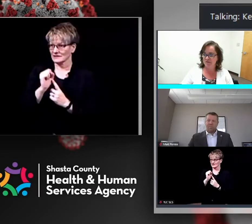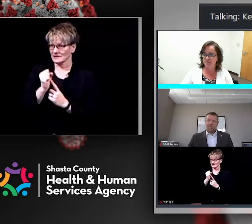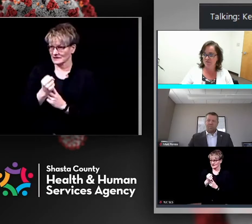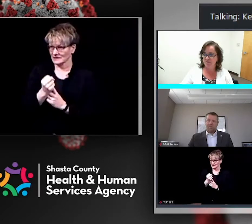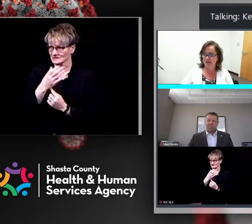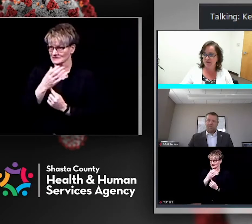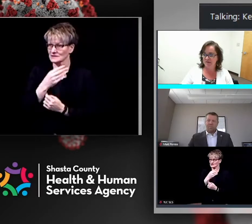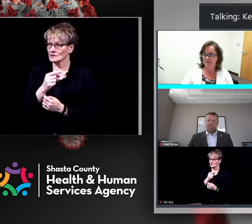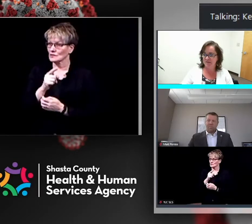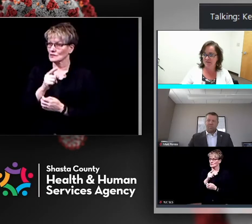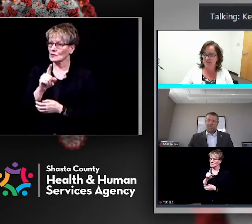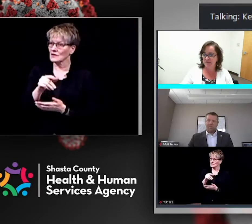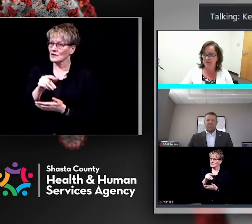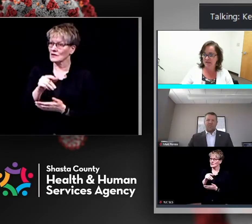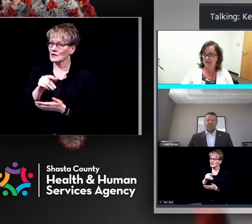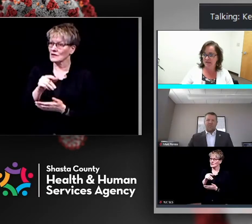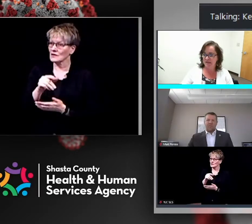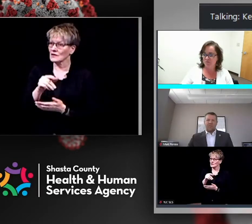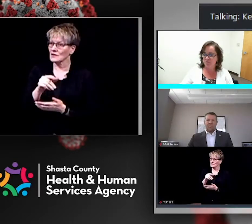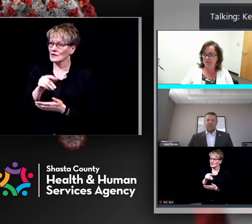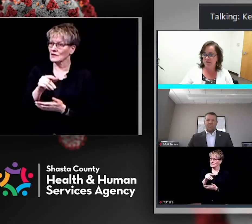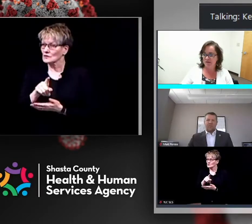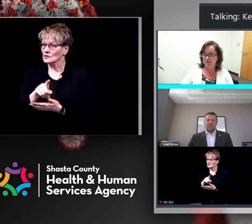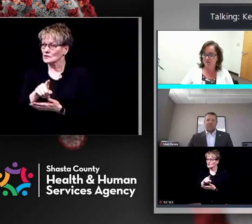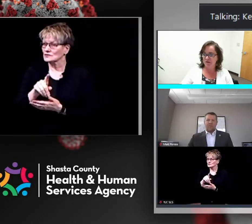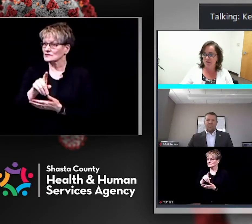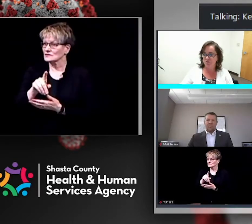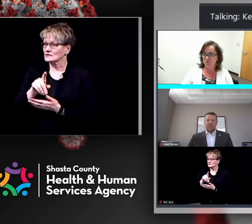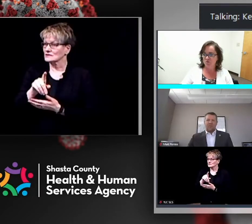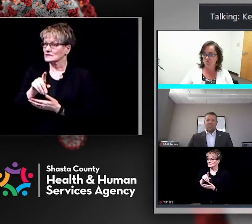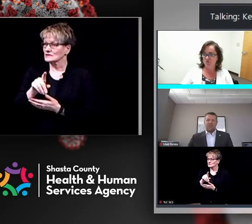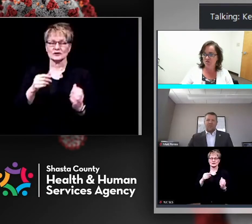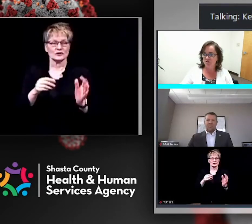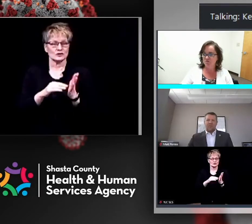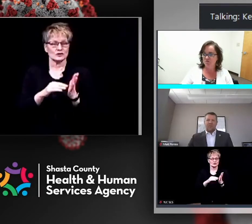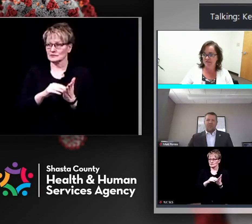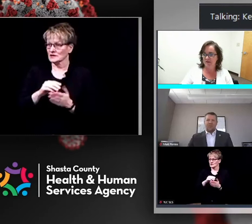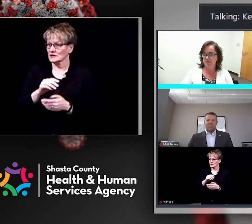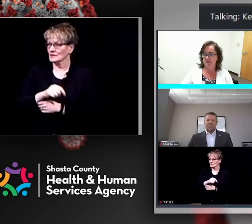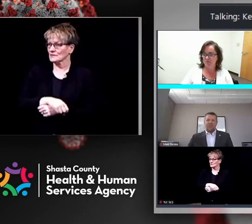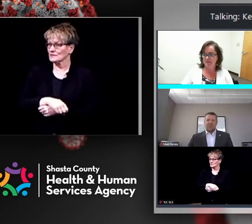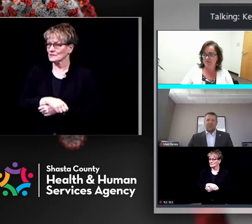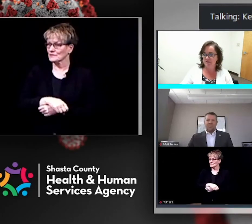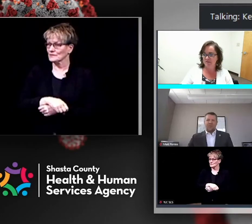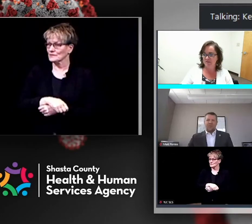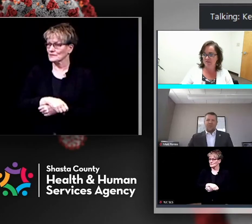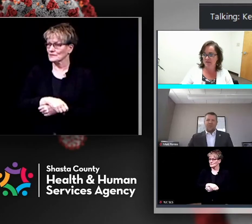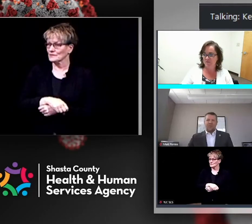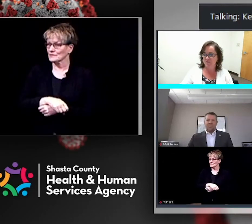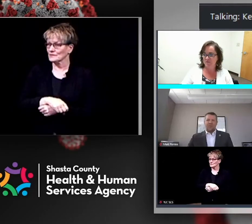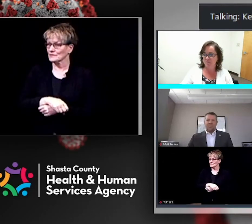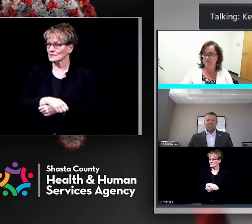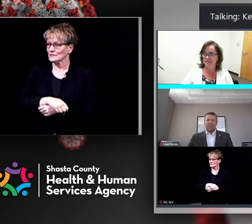isolation to date. And we have had 122 Shasta County residents who have died from COVID-19.